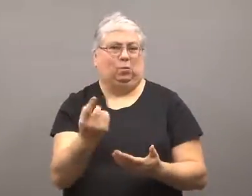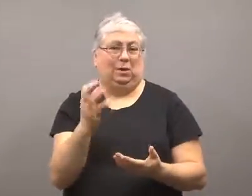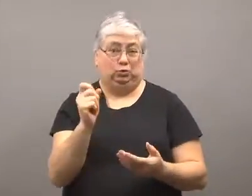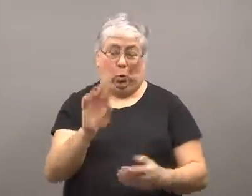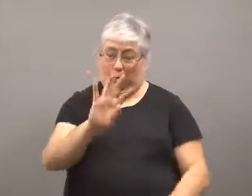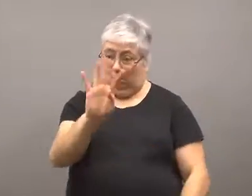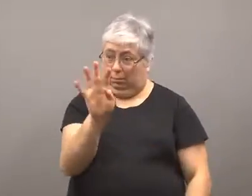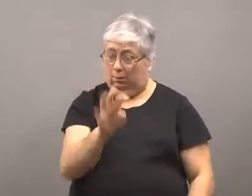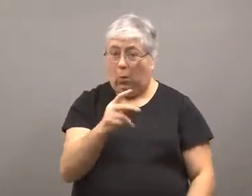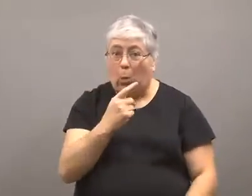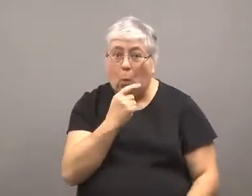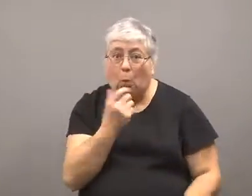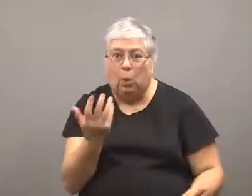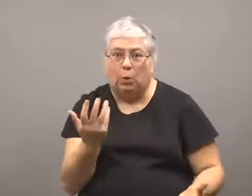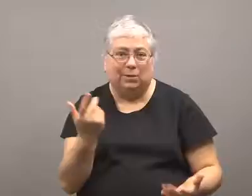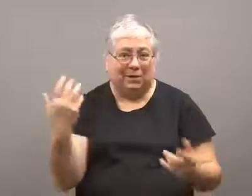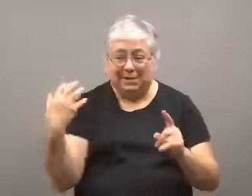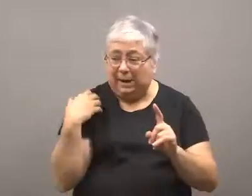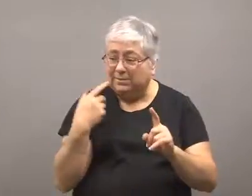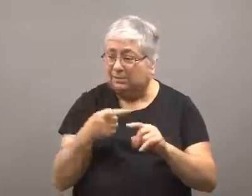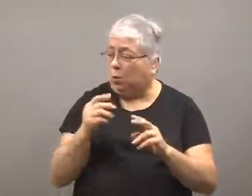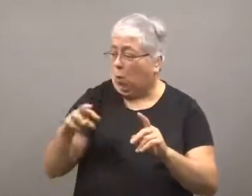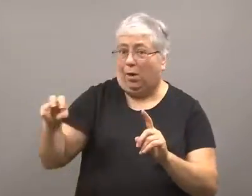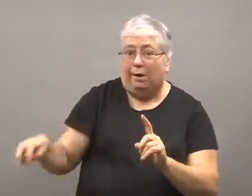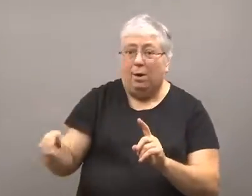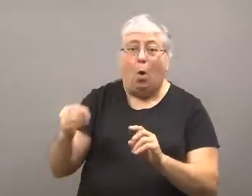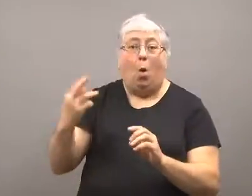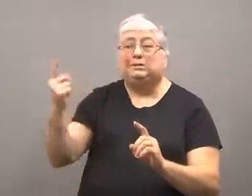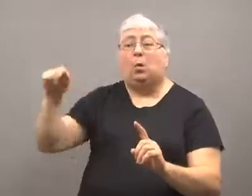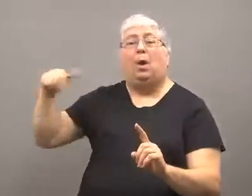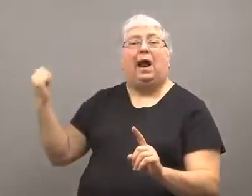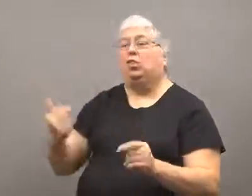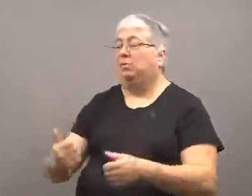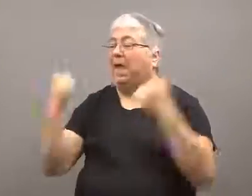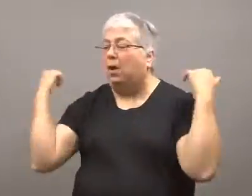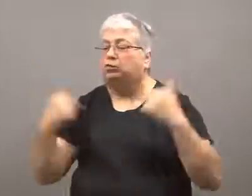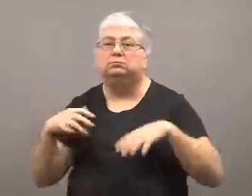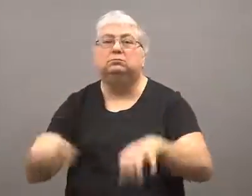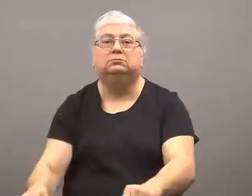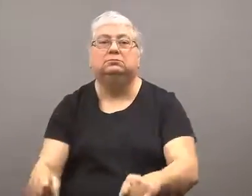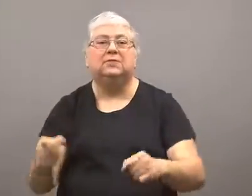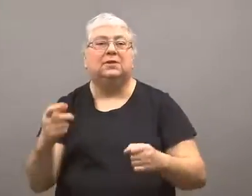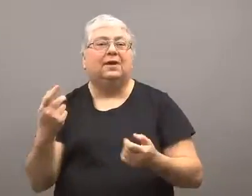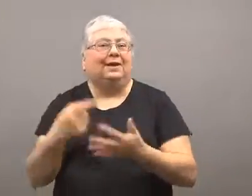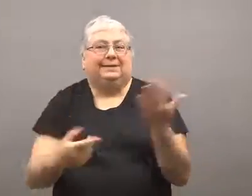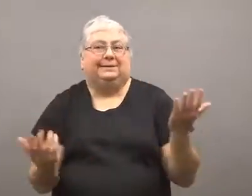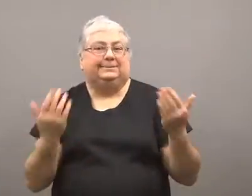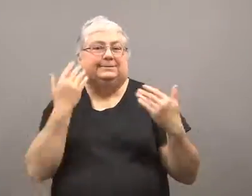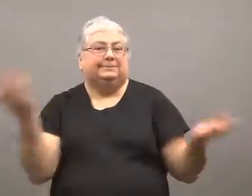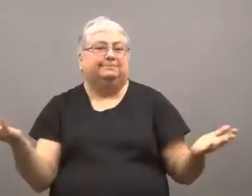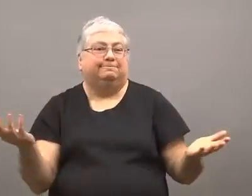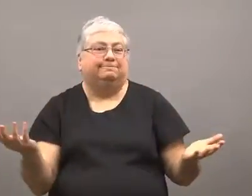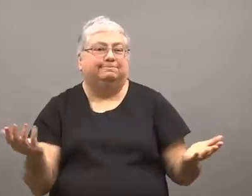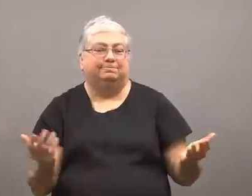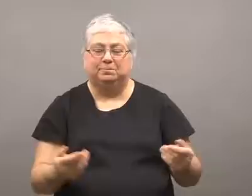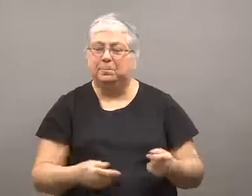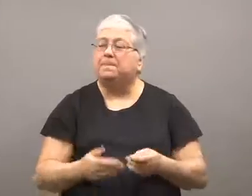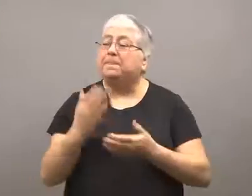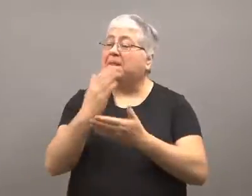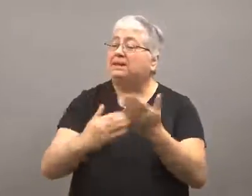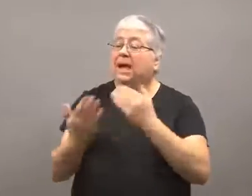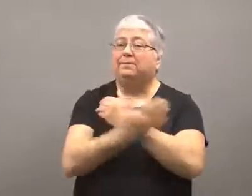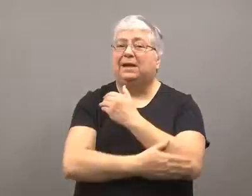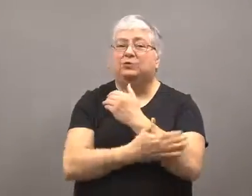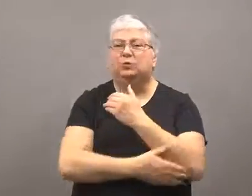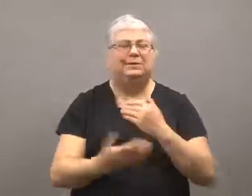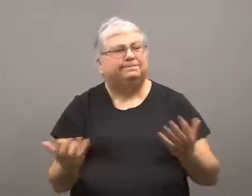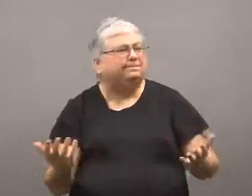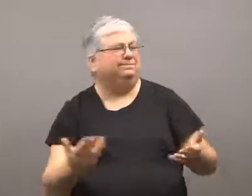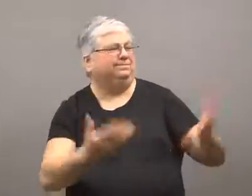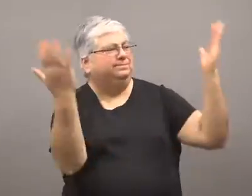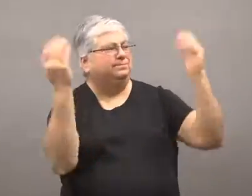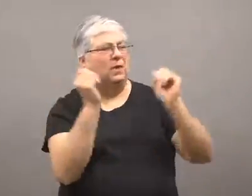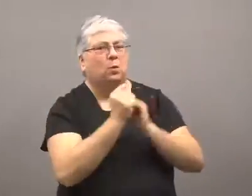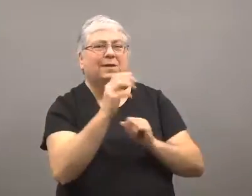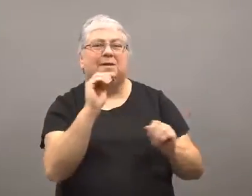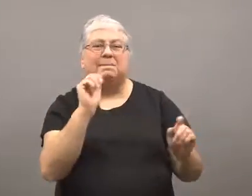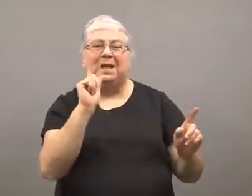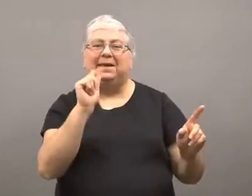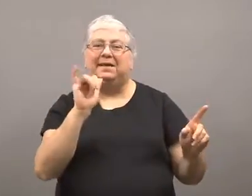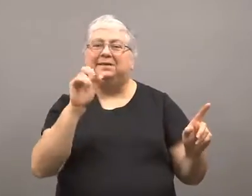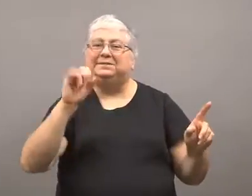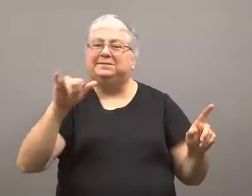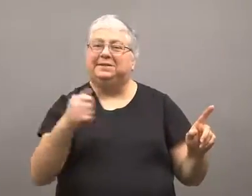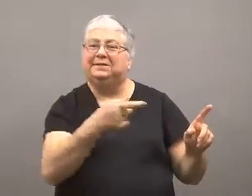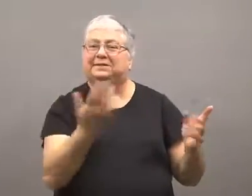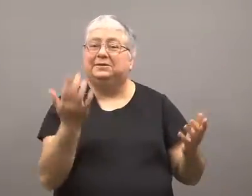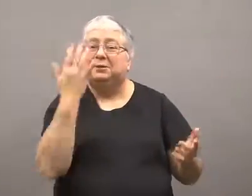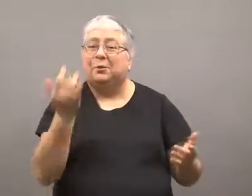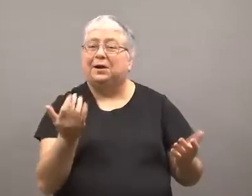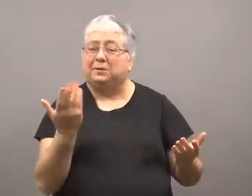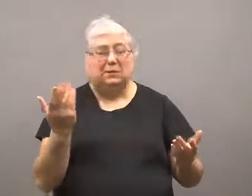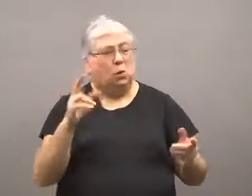But who? Was it the captain? Co-pilot? Or someone else who took control?